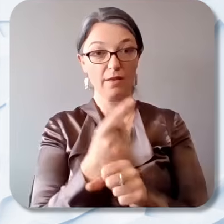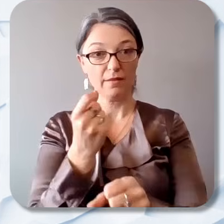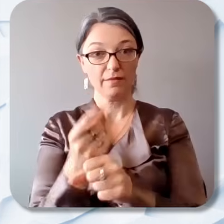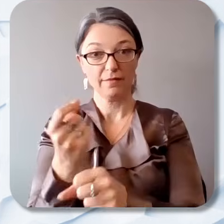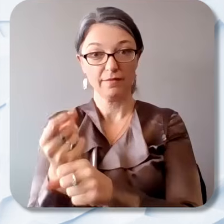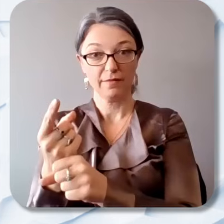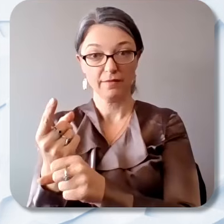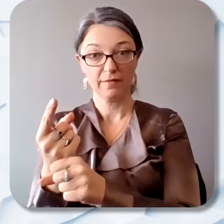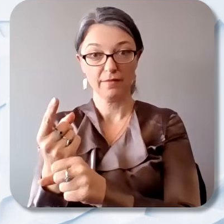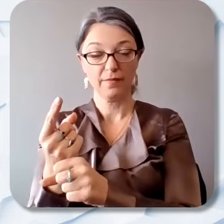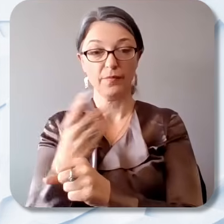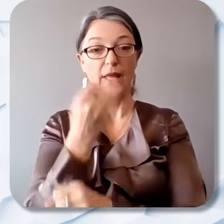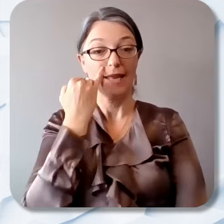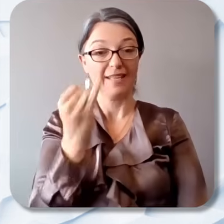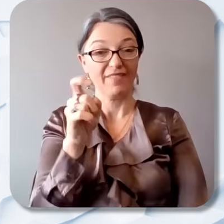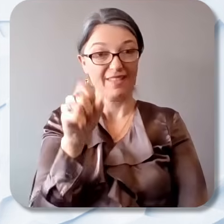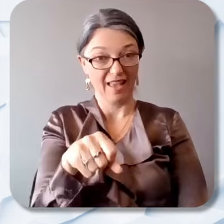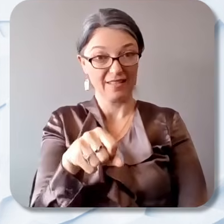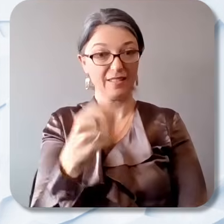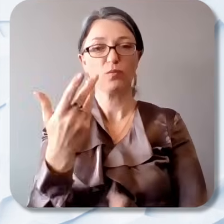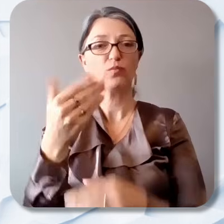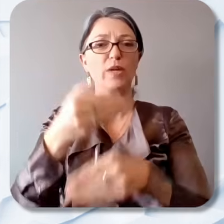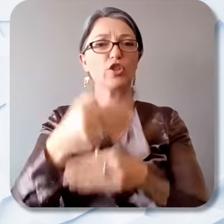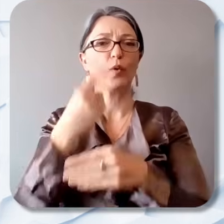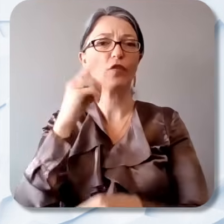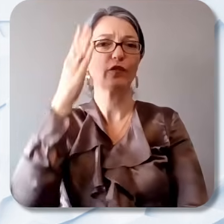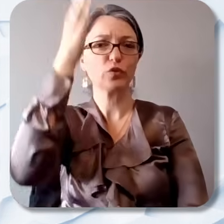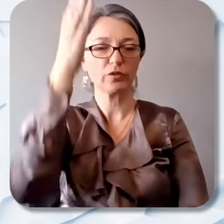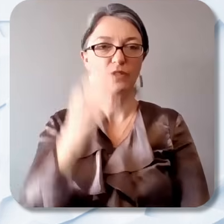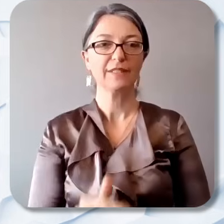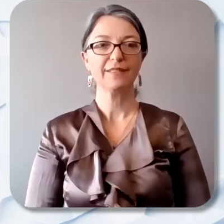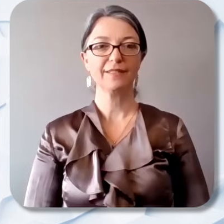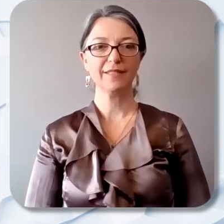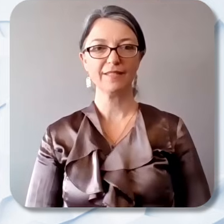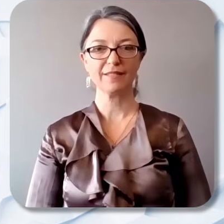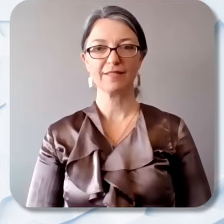And if so, what will be the windows for future years? I think we're going to see how this goes.